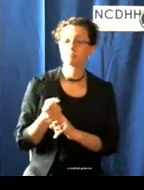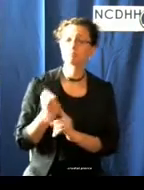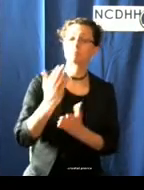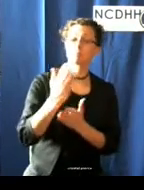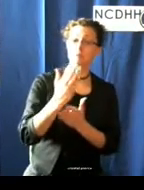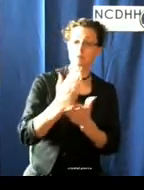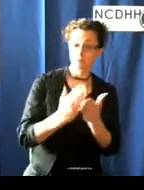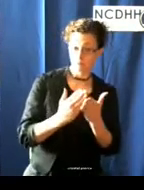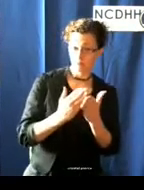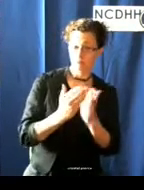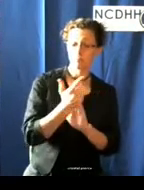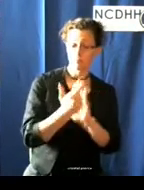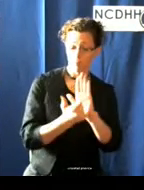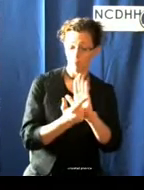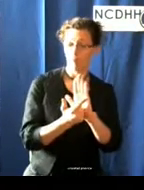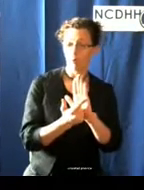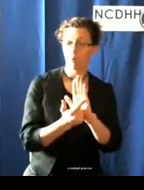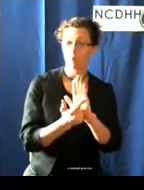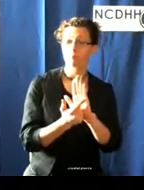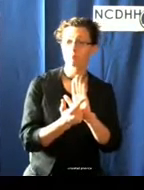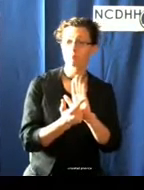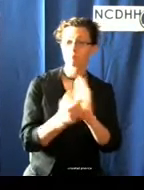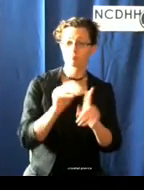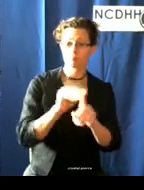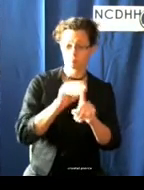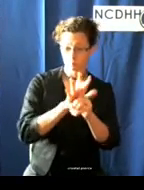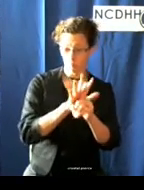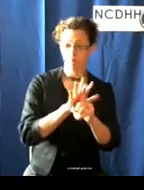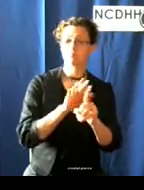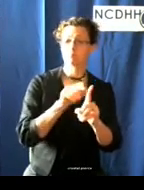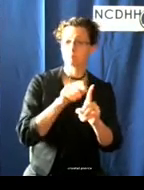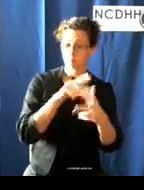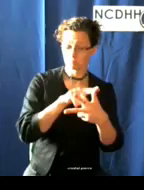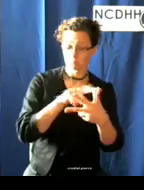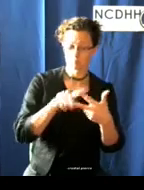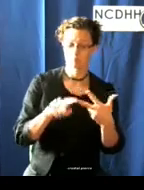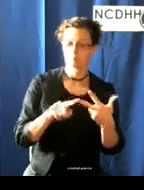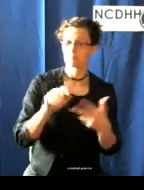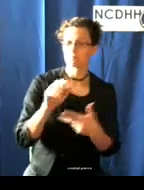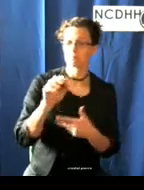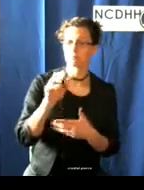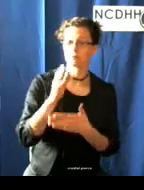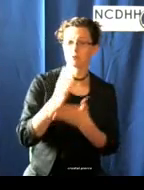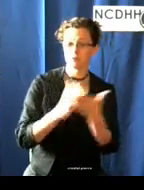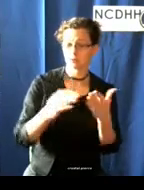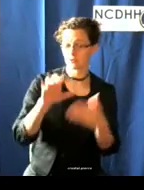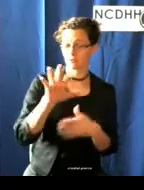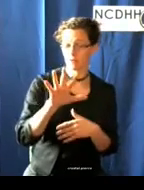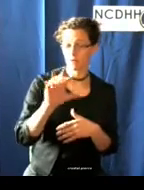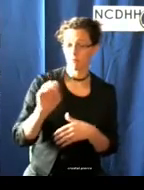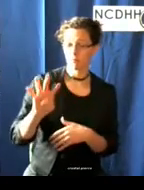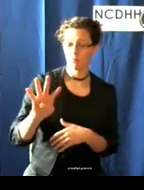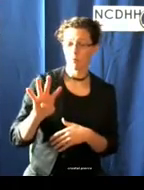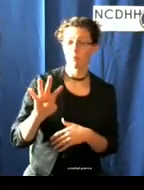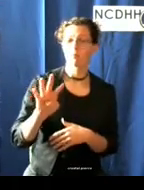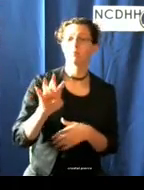THESE ARE BOTH SECTIONS 504 AND ADA MAKES IT VERY CLEAR THAT THE